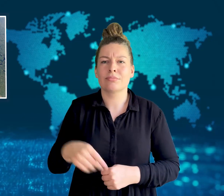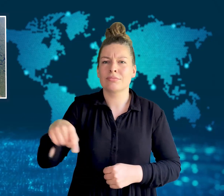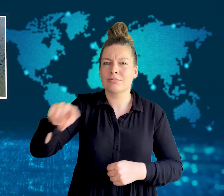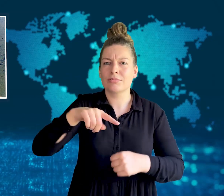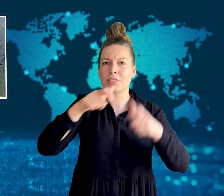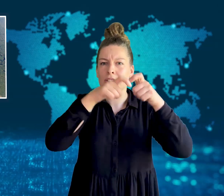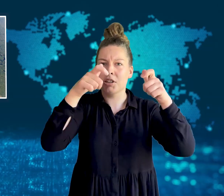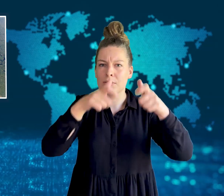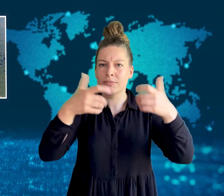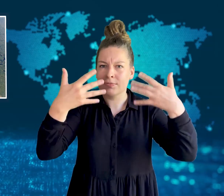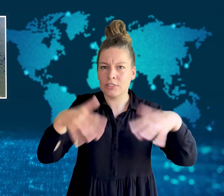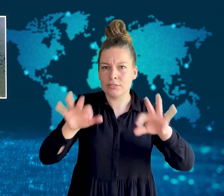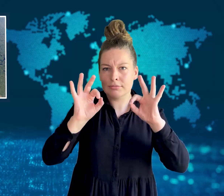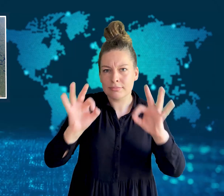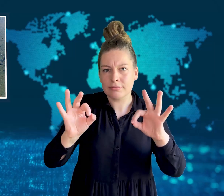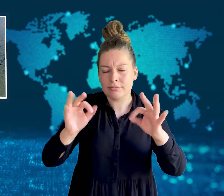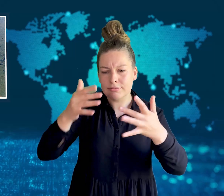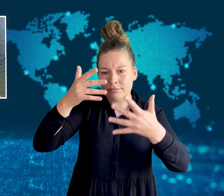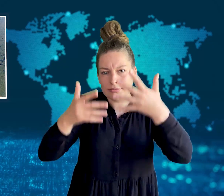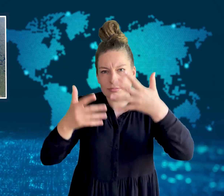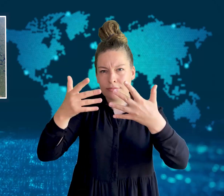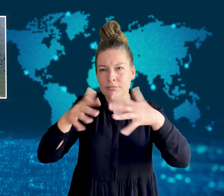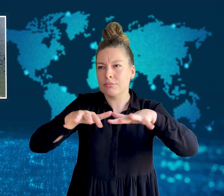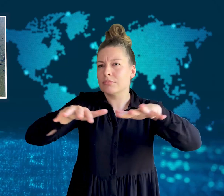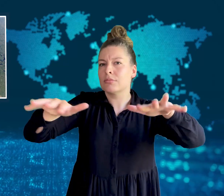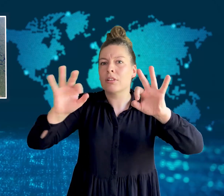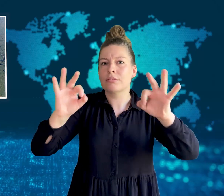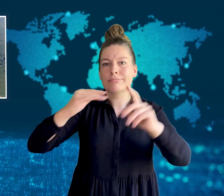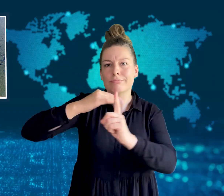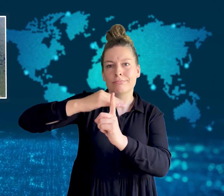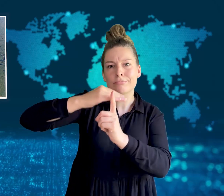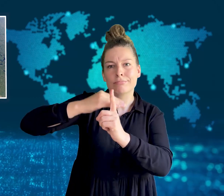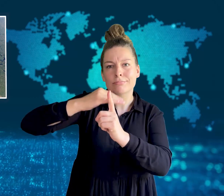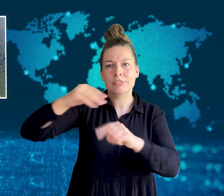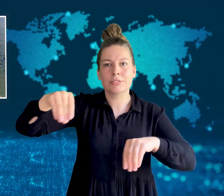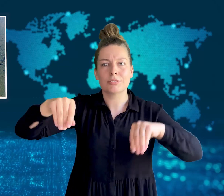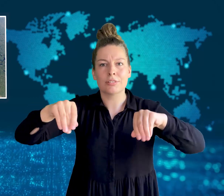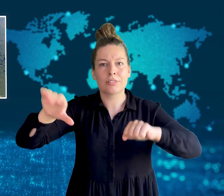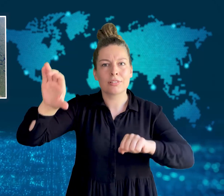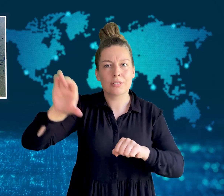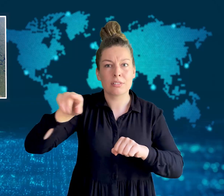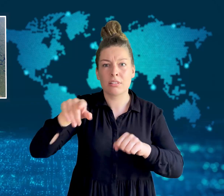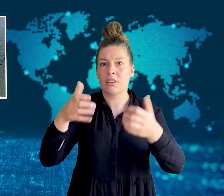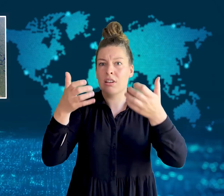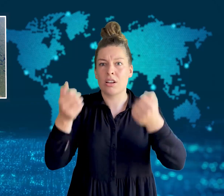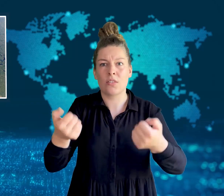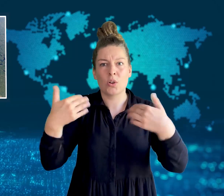The water has high sodium levels and tastes salty.